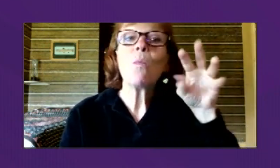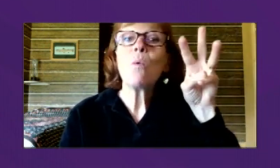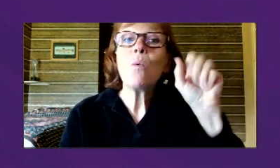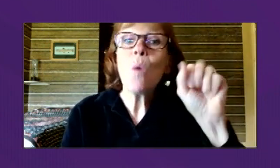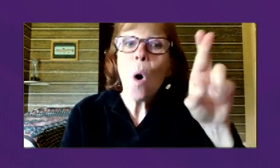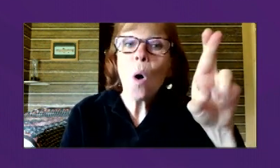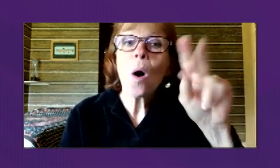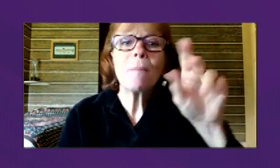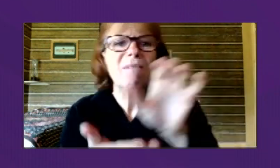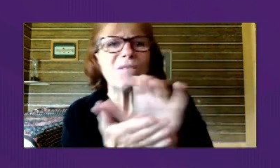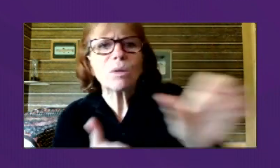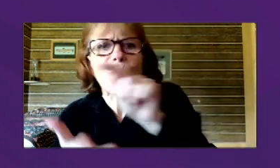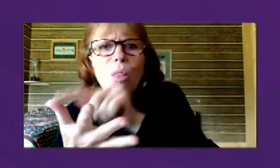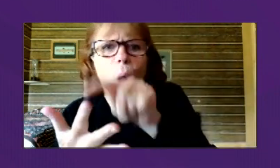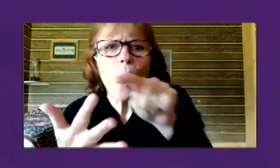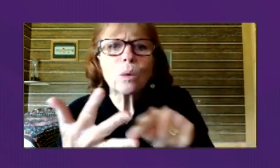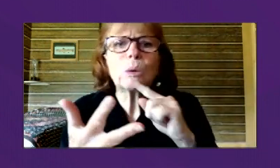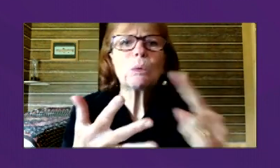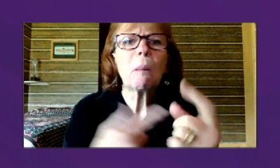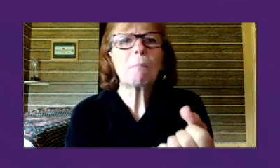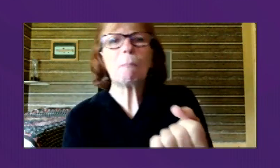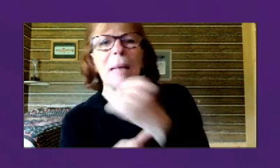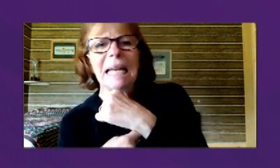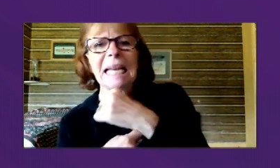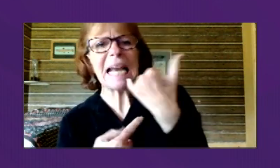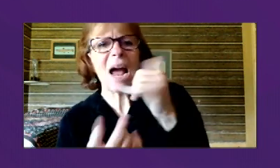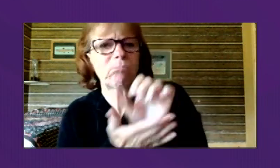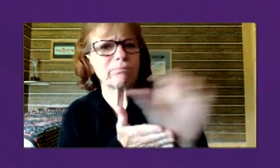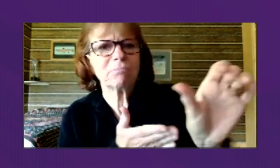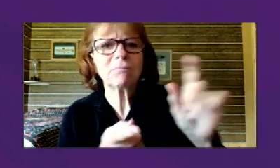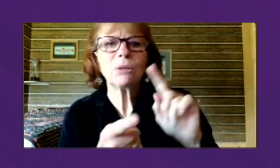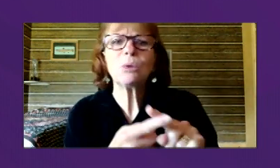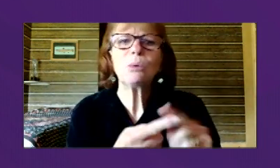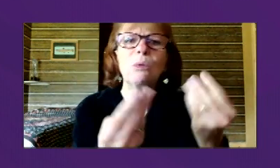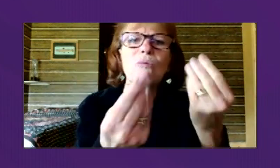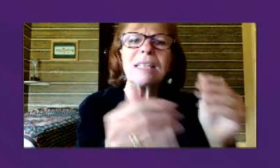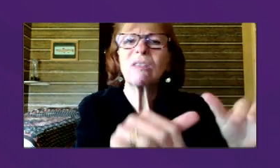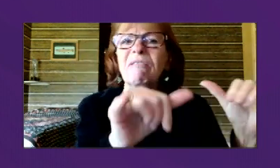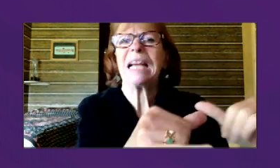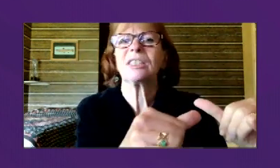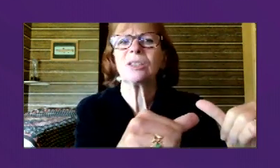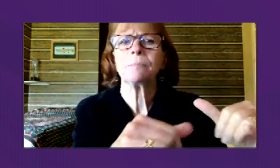Which brings us back to that compelling question who really won the Battle of Little Bighorn?